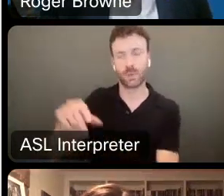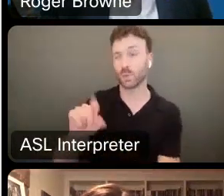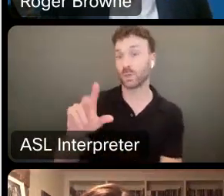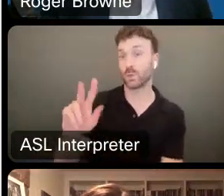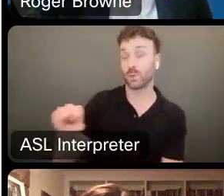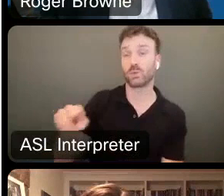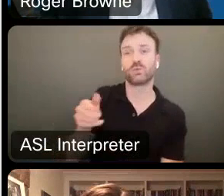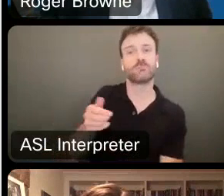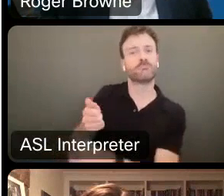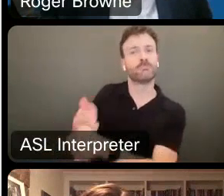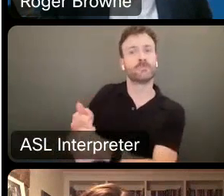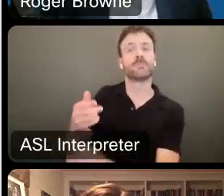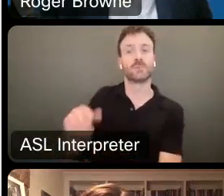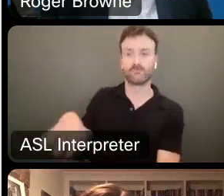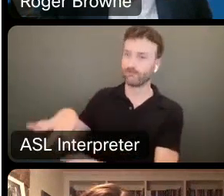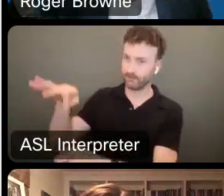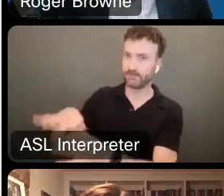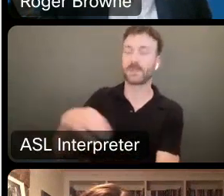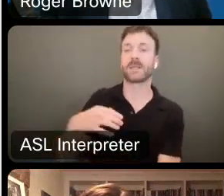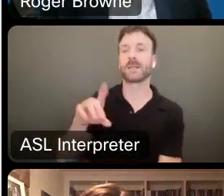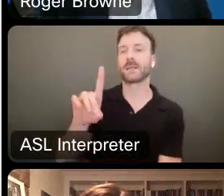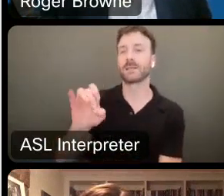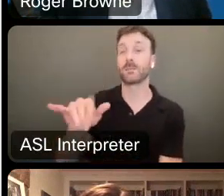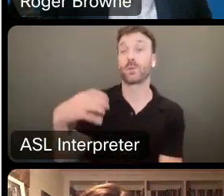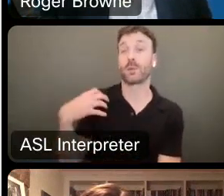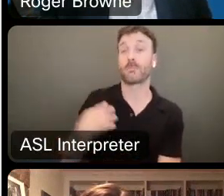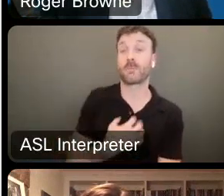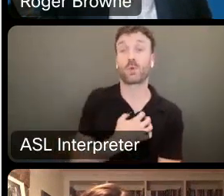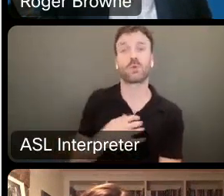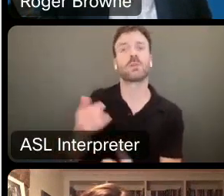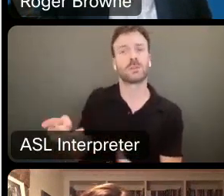appointed Deputy Mayor, and in this capacity assumed the responsibilities of the Office